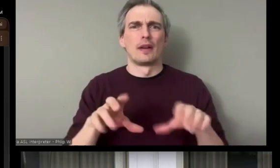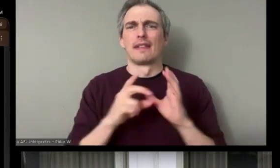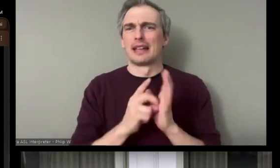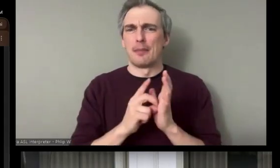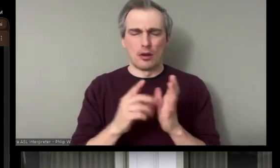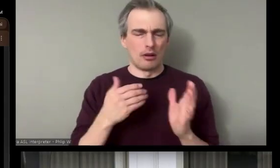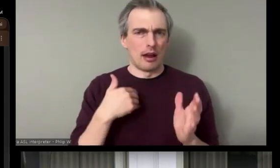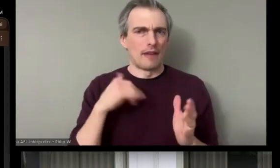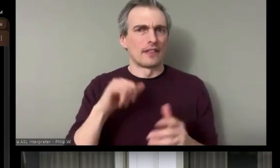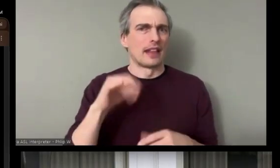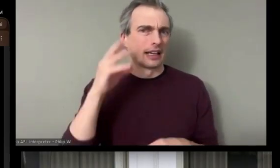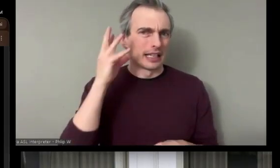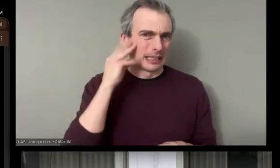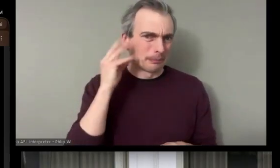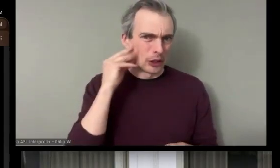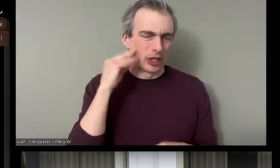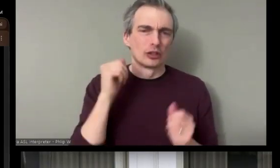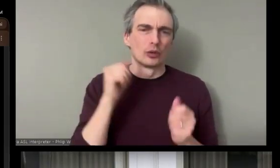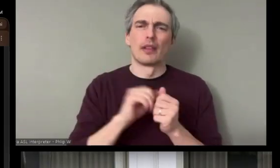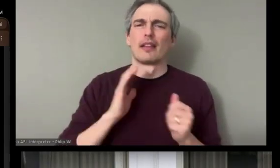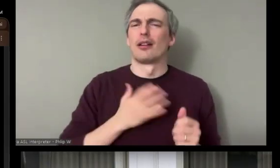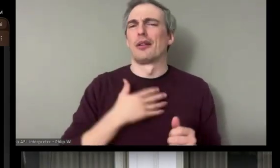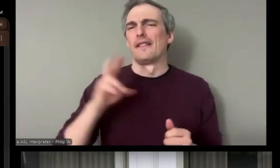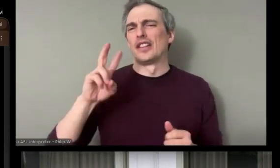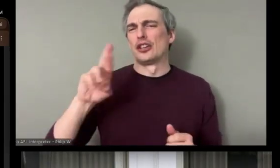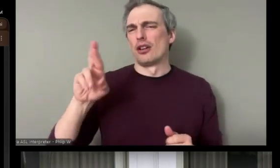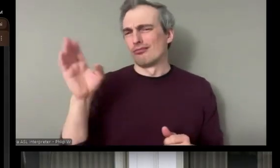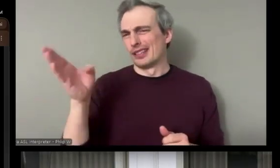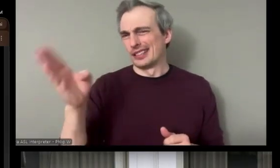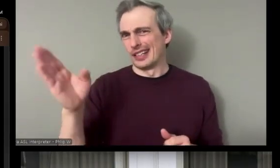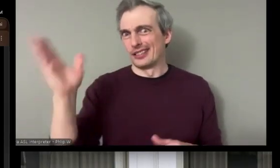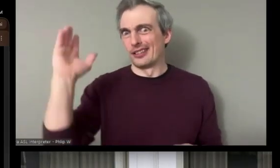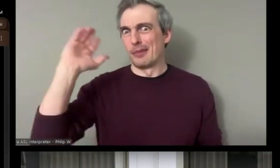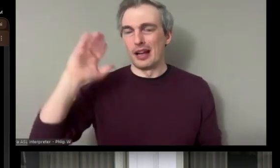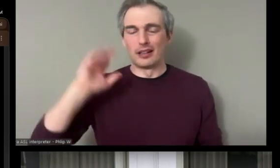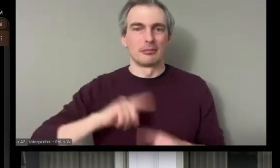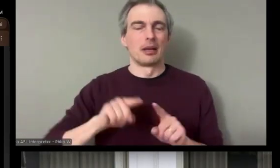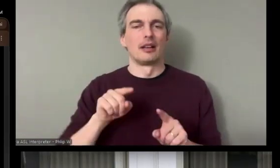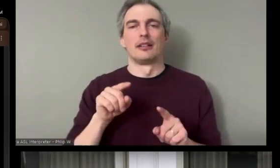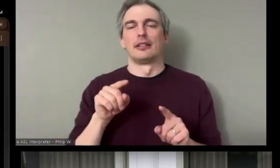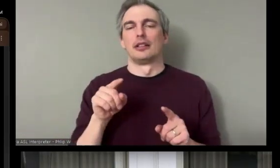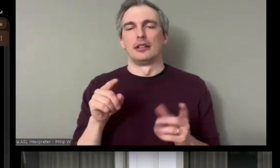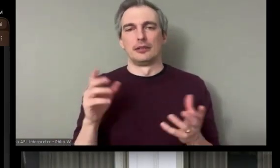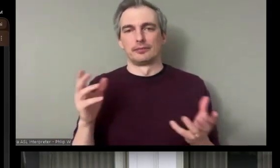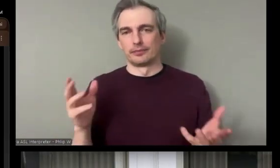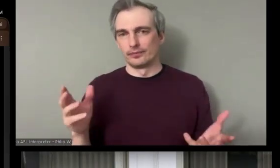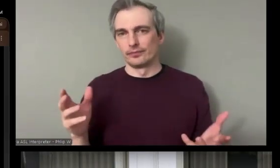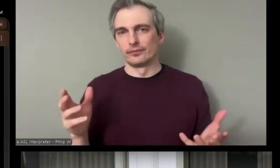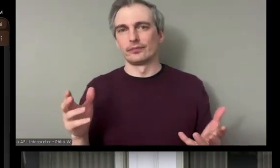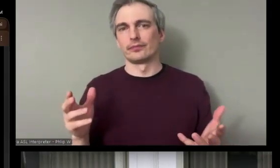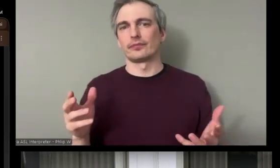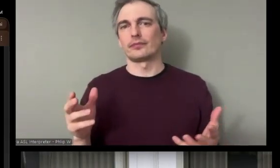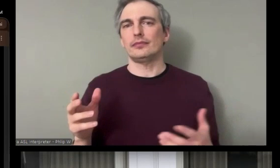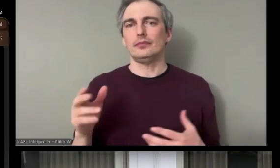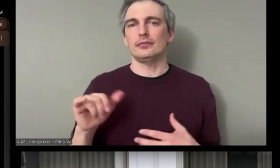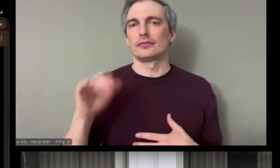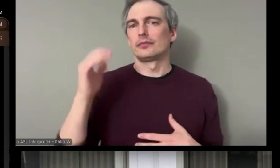VR presentations in the past. But I think with that said, that's why I don't have really anyone here to interact with.